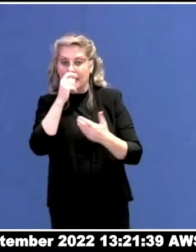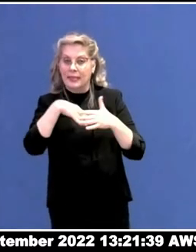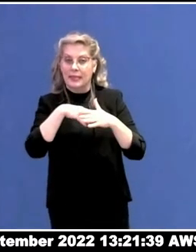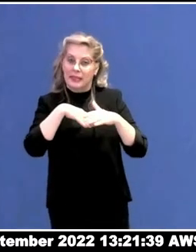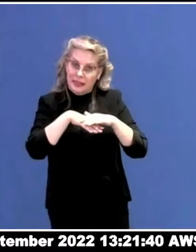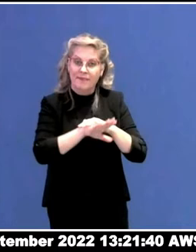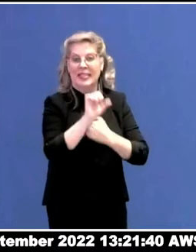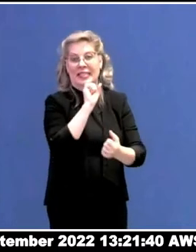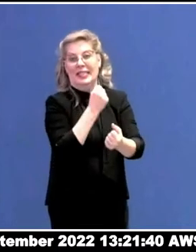It's a bail support program.